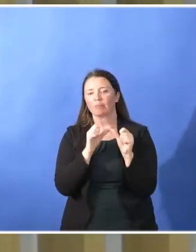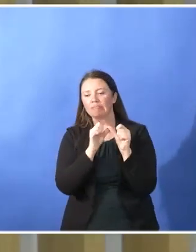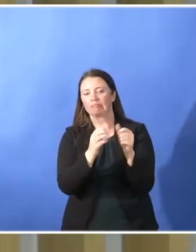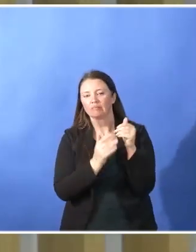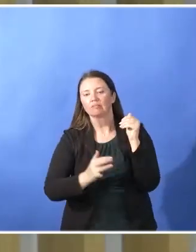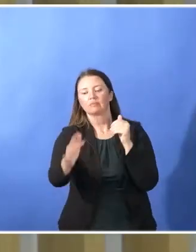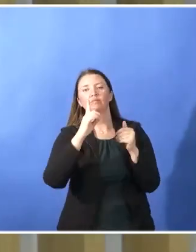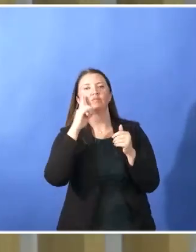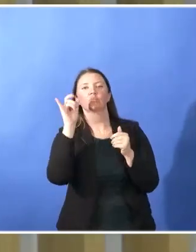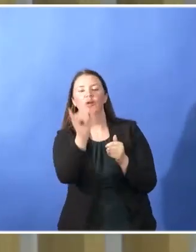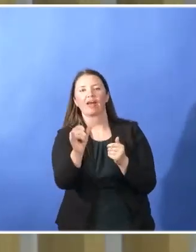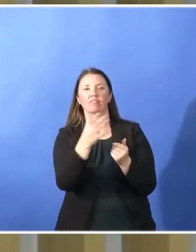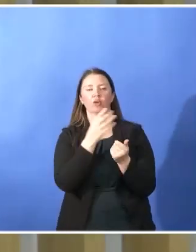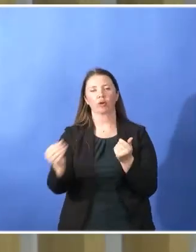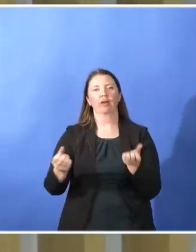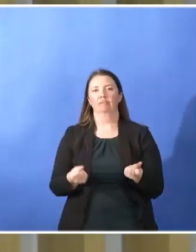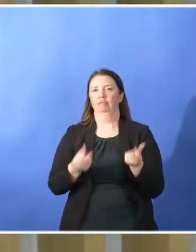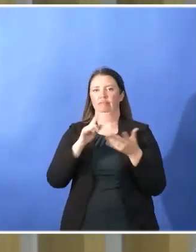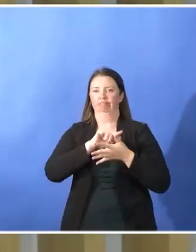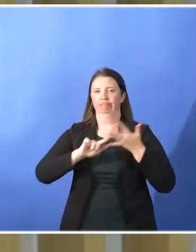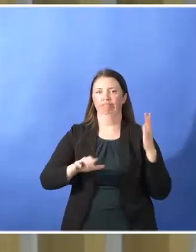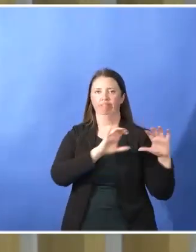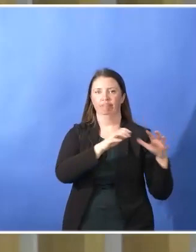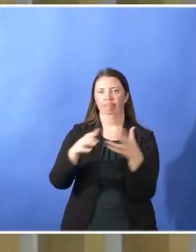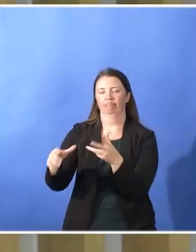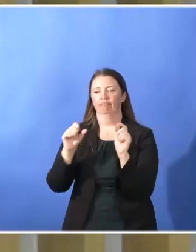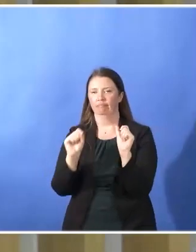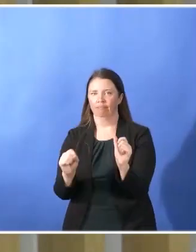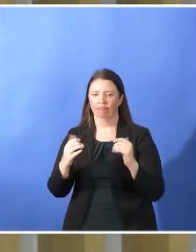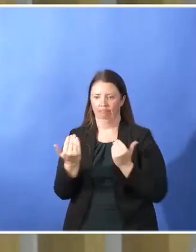IS ENTIRELY POSSIBLE TO MISS THIS OPPORTUNITY. THE U.S.